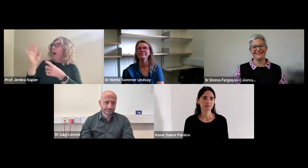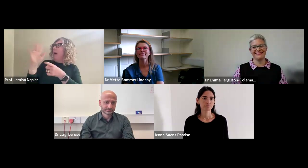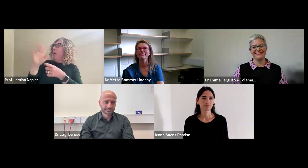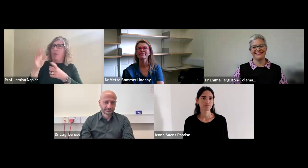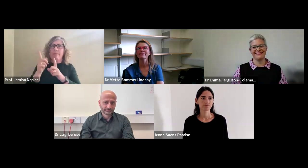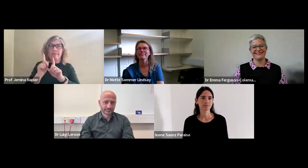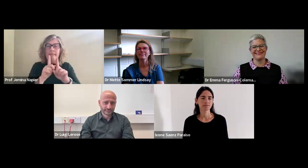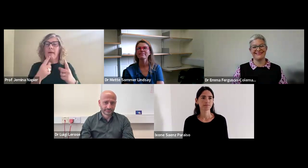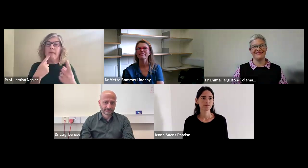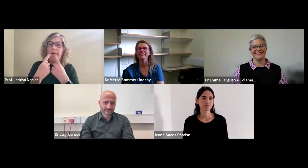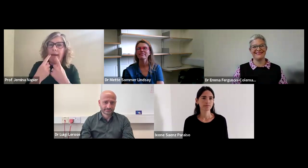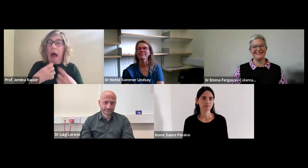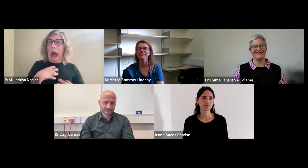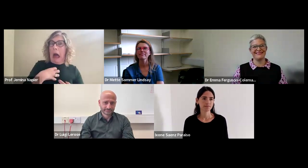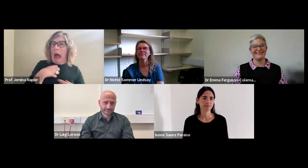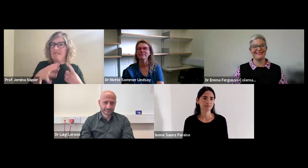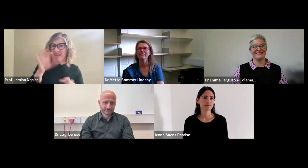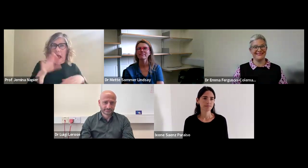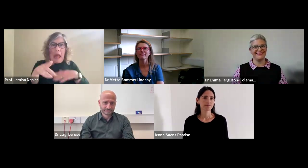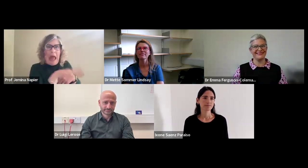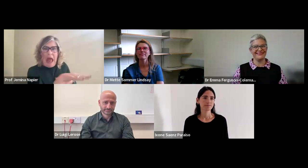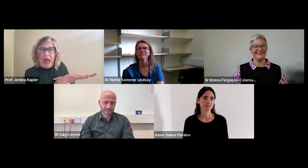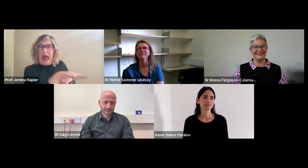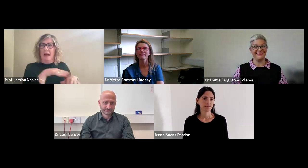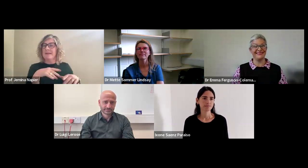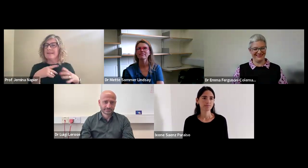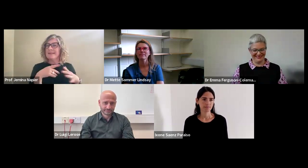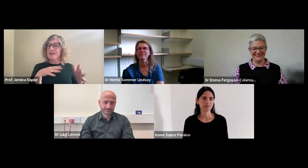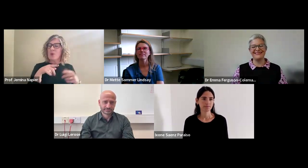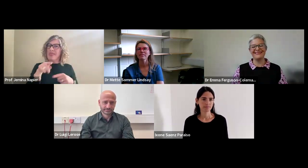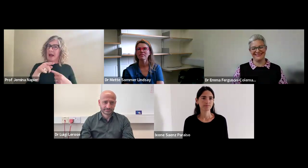incredibly important to somebody to your career because you find out this incidental information